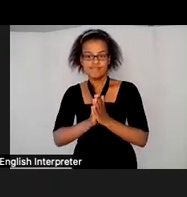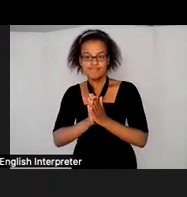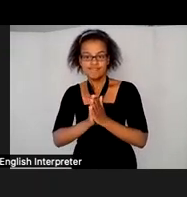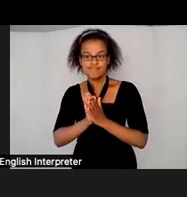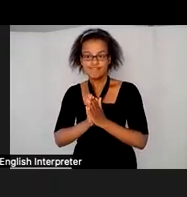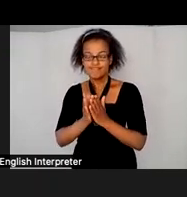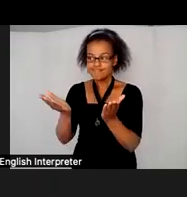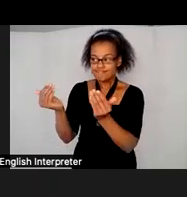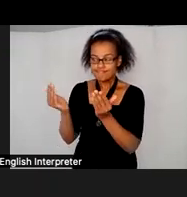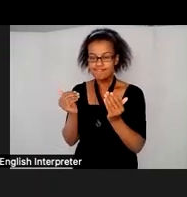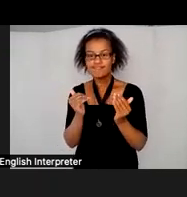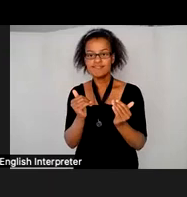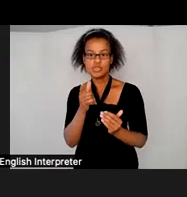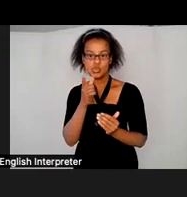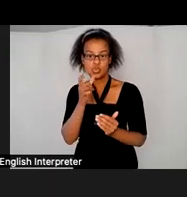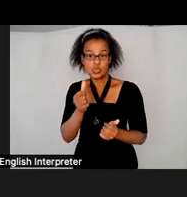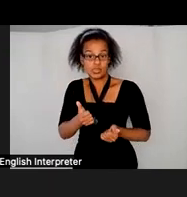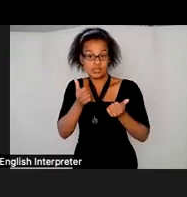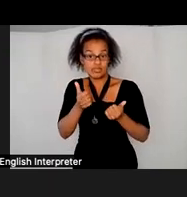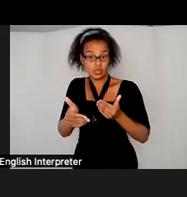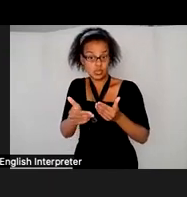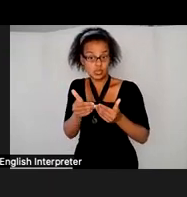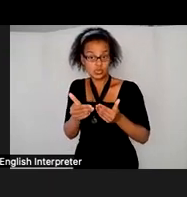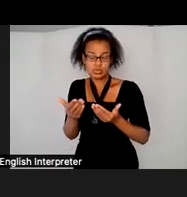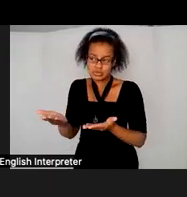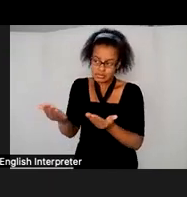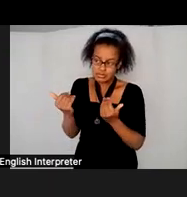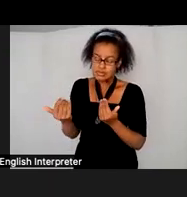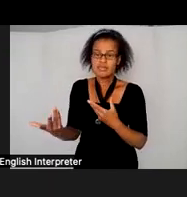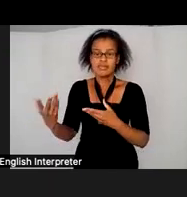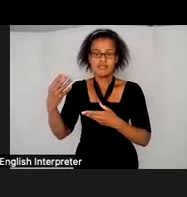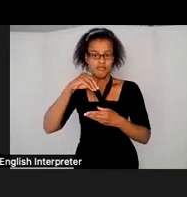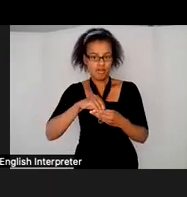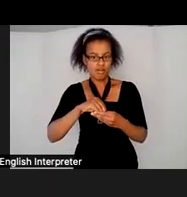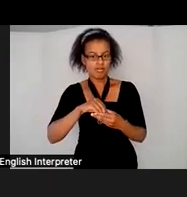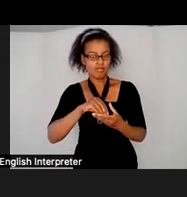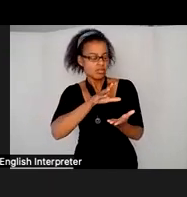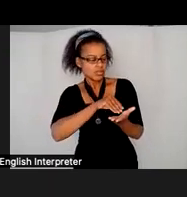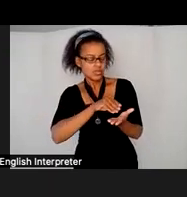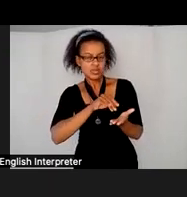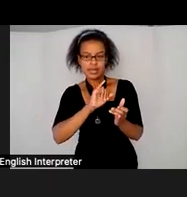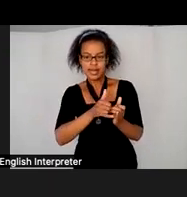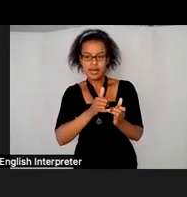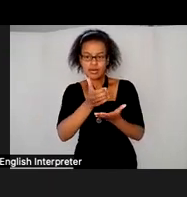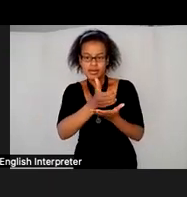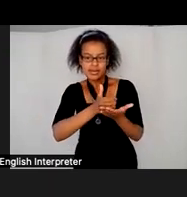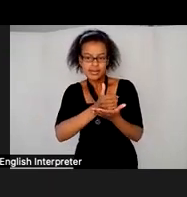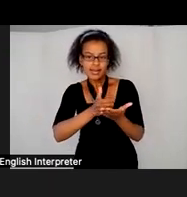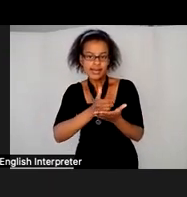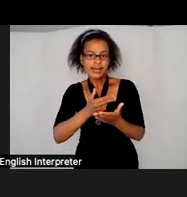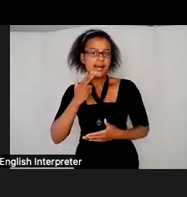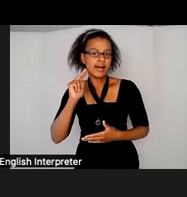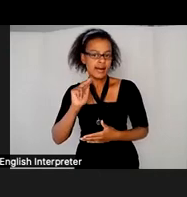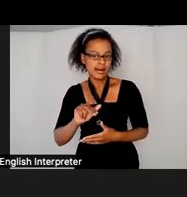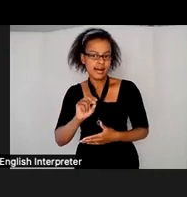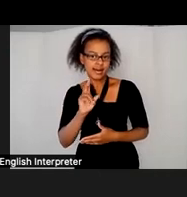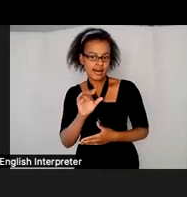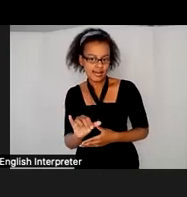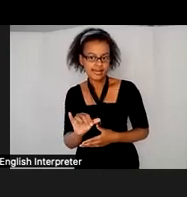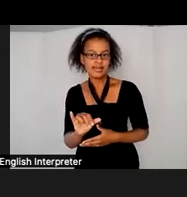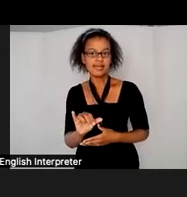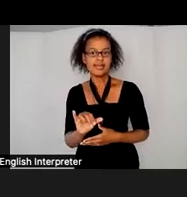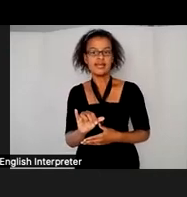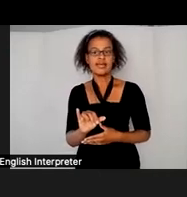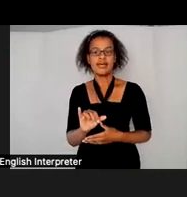harvest their own harvest honey, and ways to turn it into a value added product after